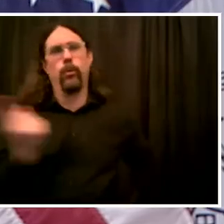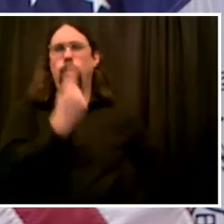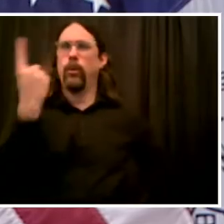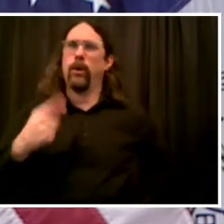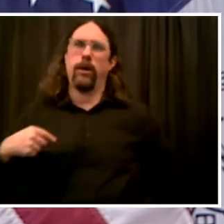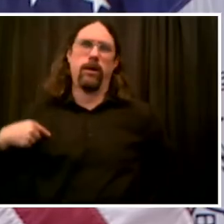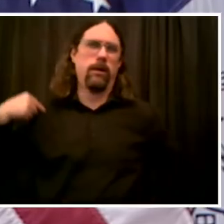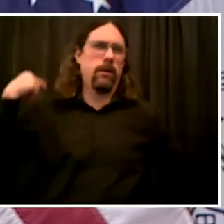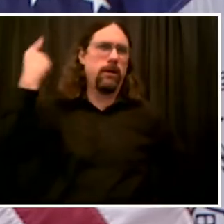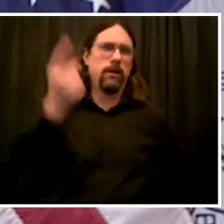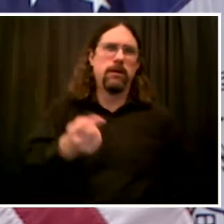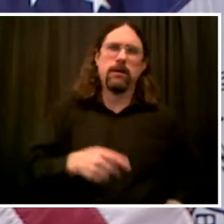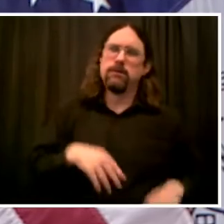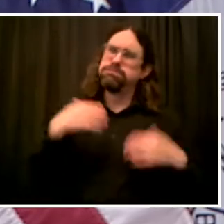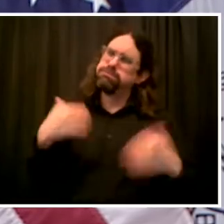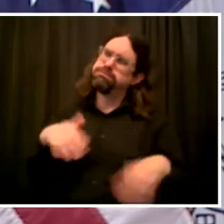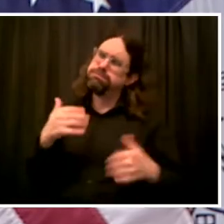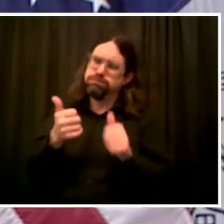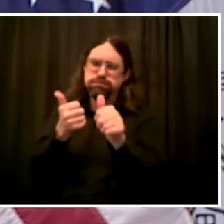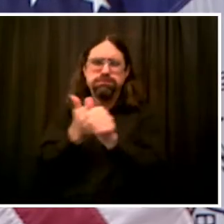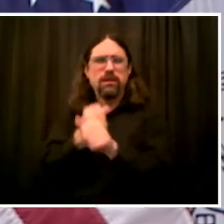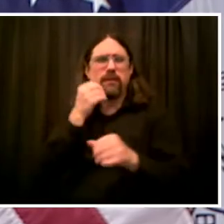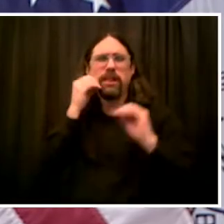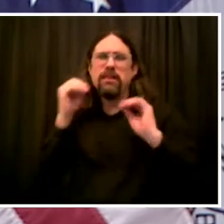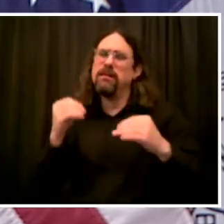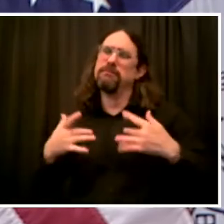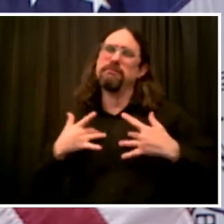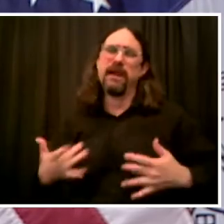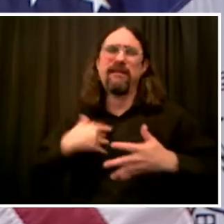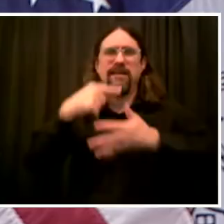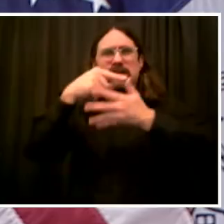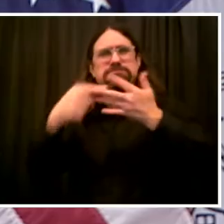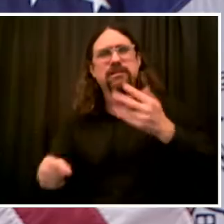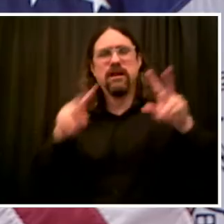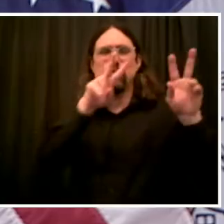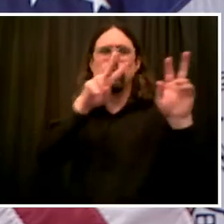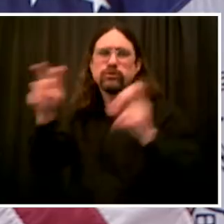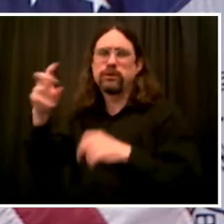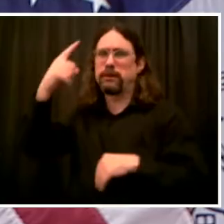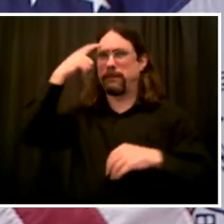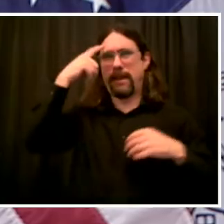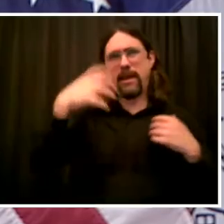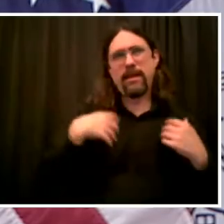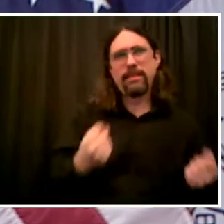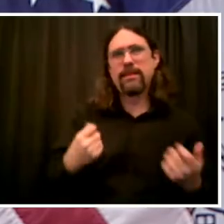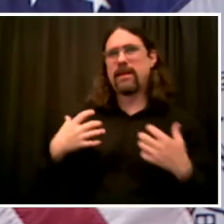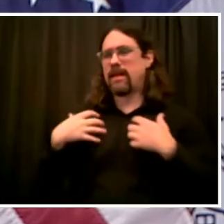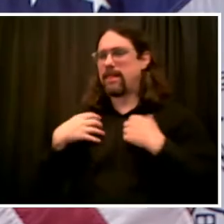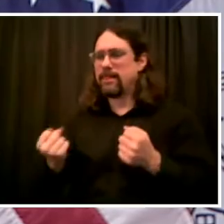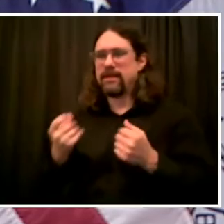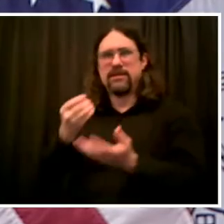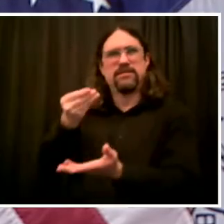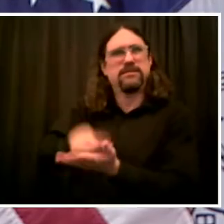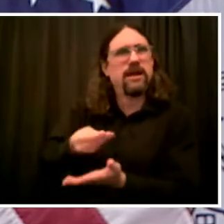WITH MENTAL HEALTH ISSUES AND/OR SUBSTANCE ABUSE ISSUES. IT IS A VERY, VERY TOUGH PLAYING FIEL D. ISOF MEE ON